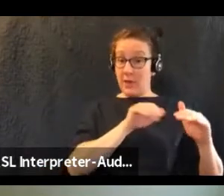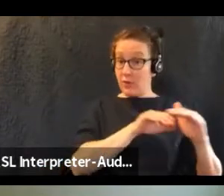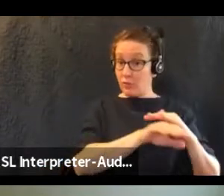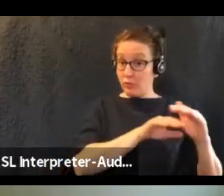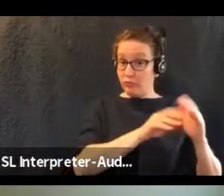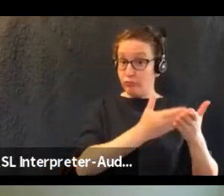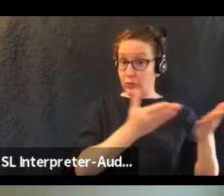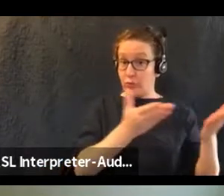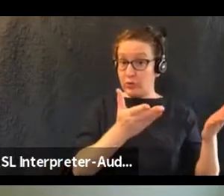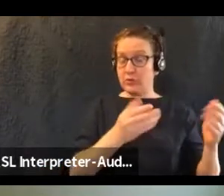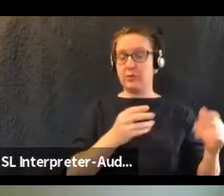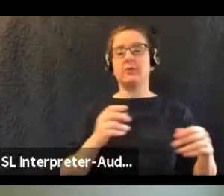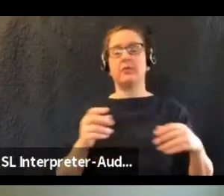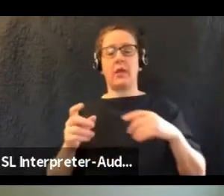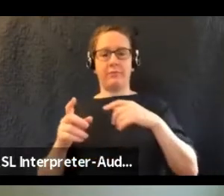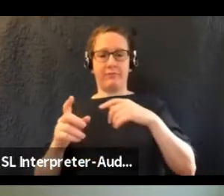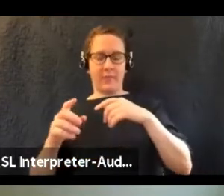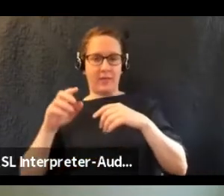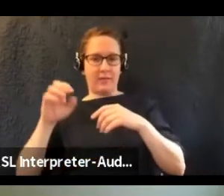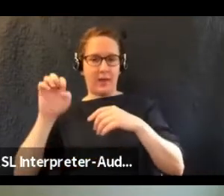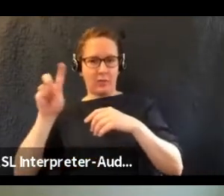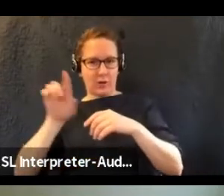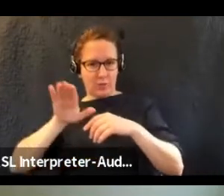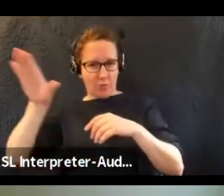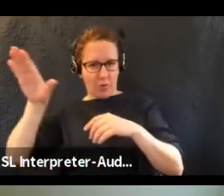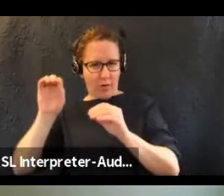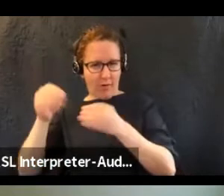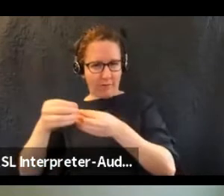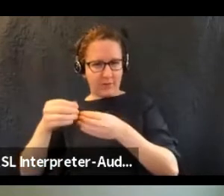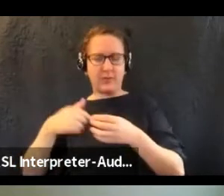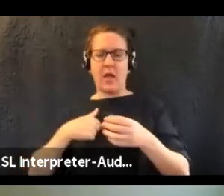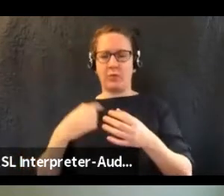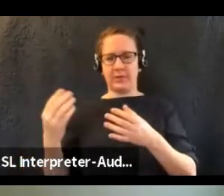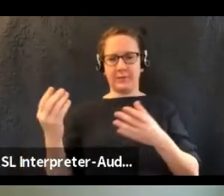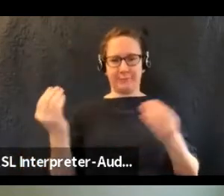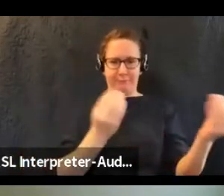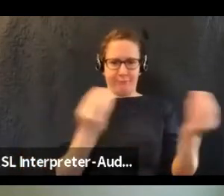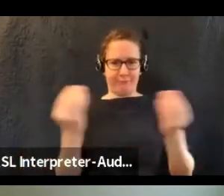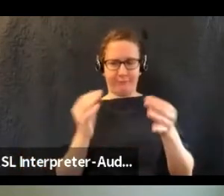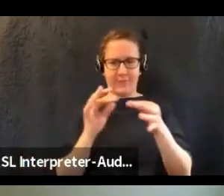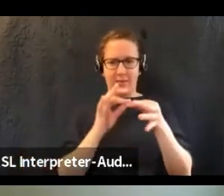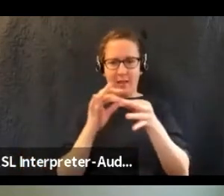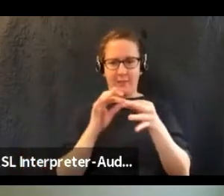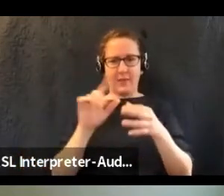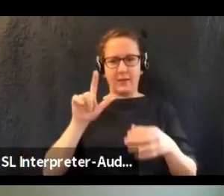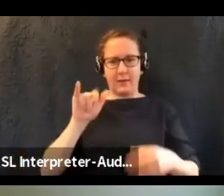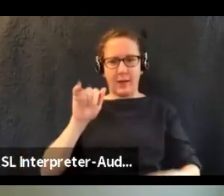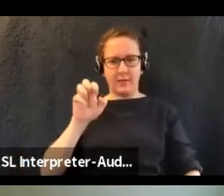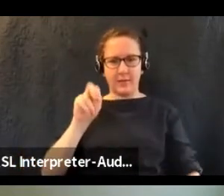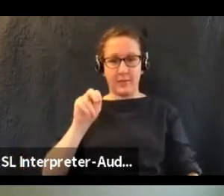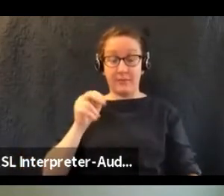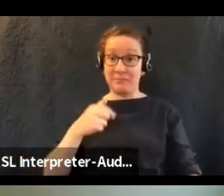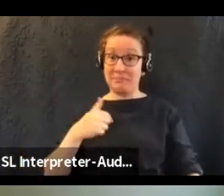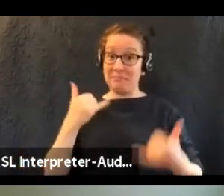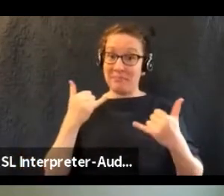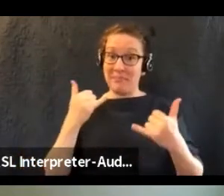So I have almost a decade of experience now, which is kind of scary, more than a decade